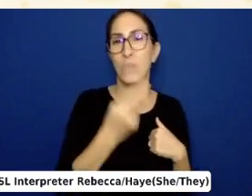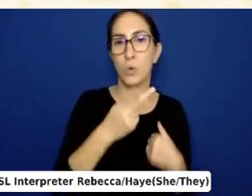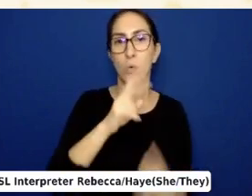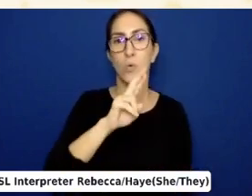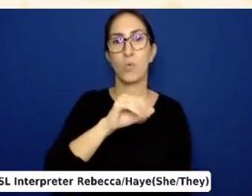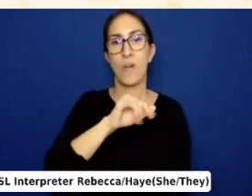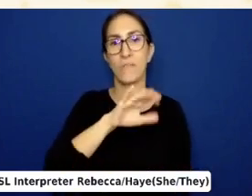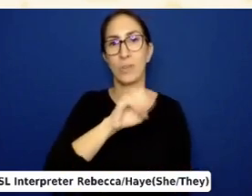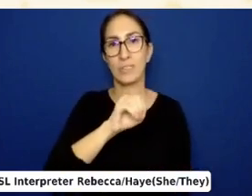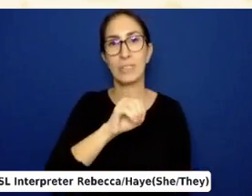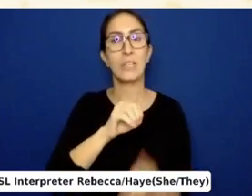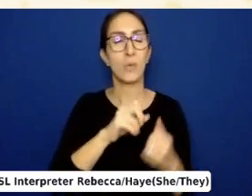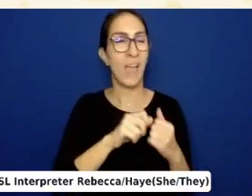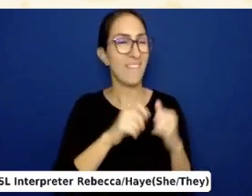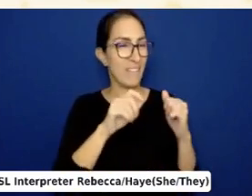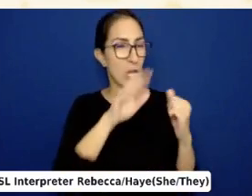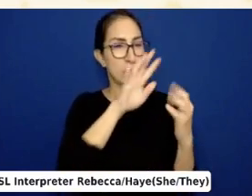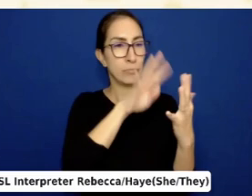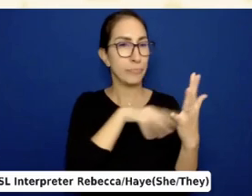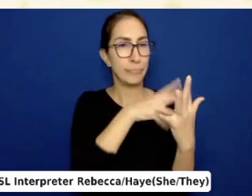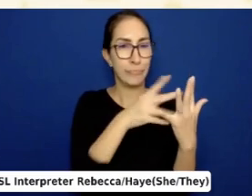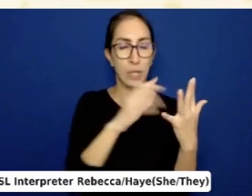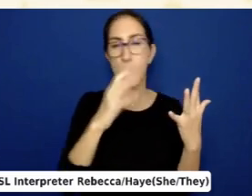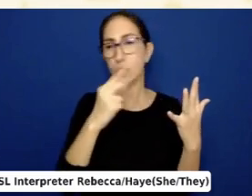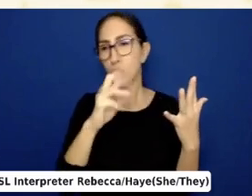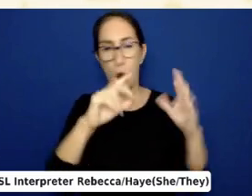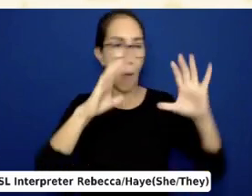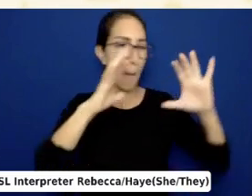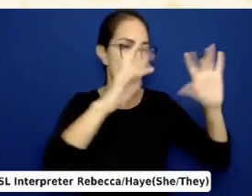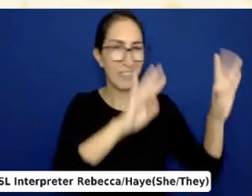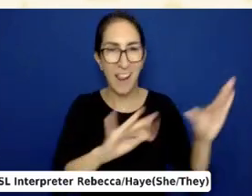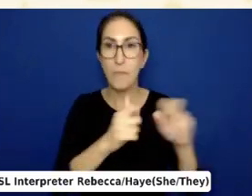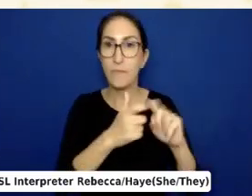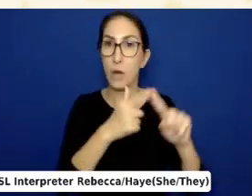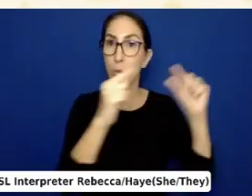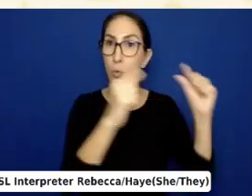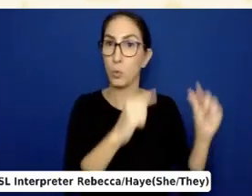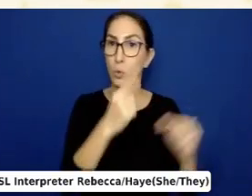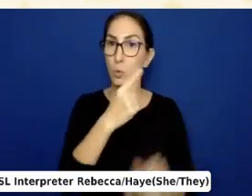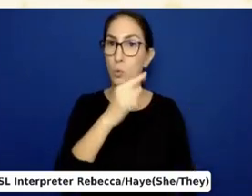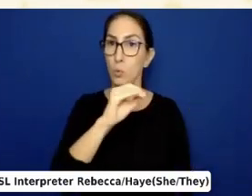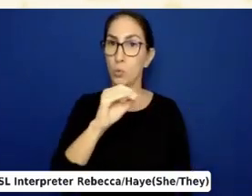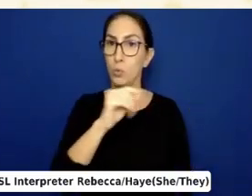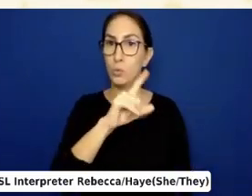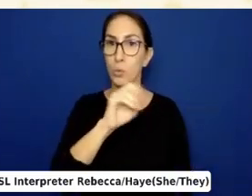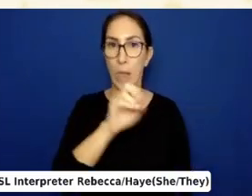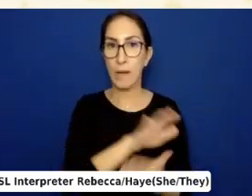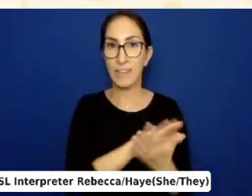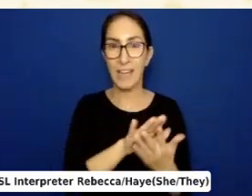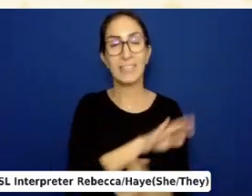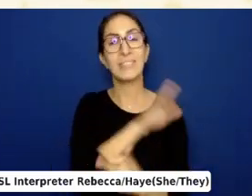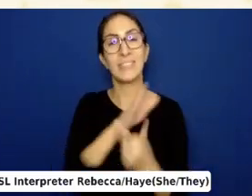charts from Google are really nice. And also, there are some libraries from GitHub that you can use.